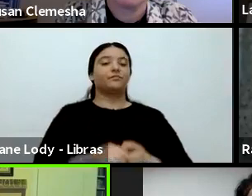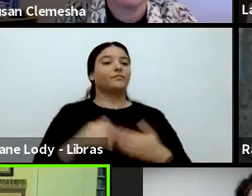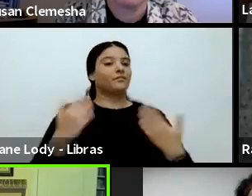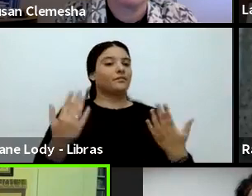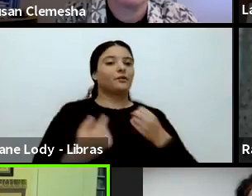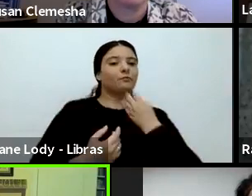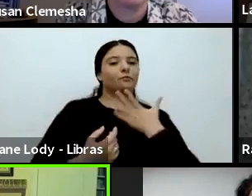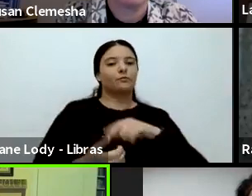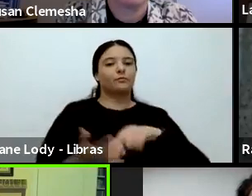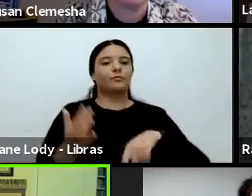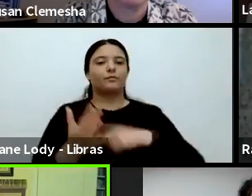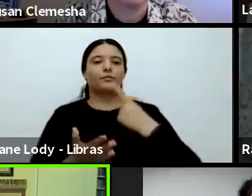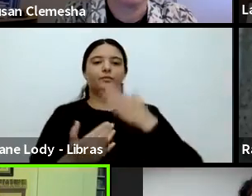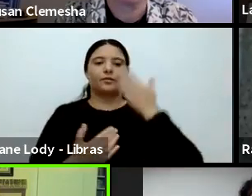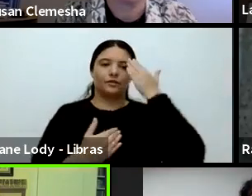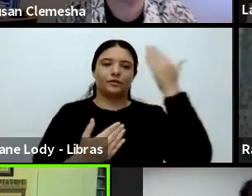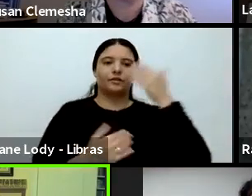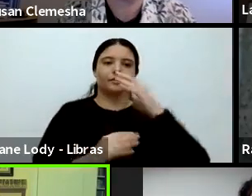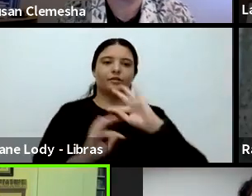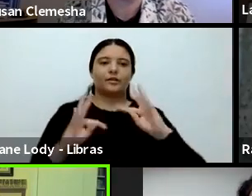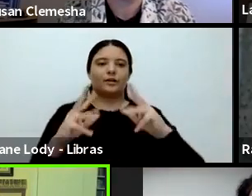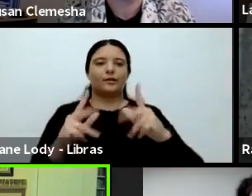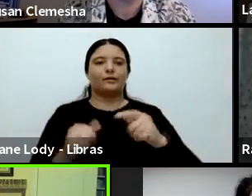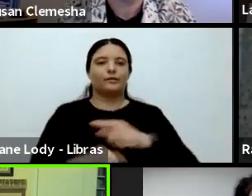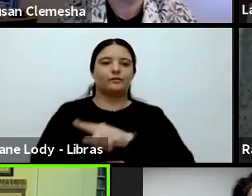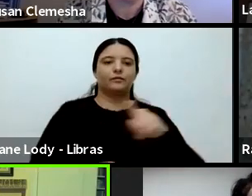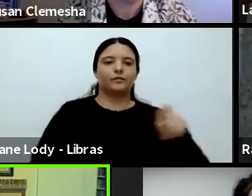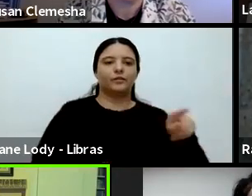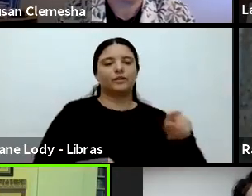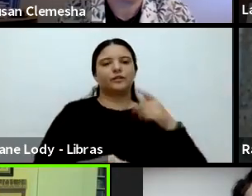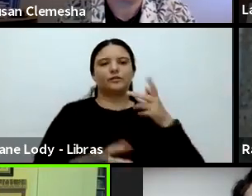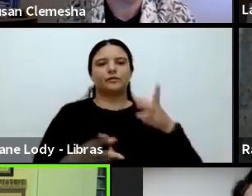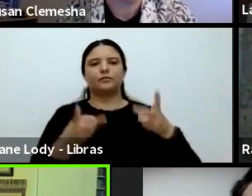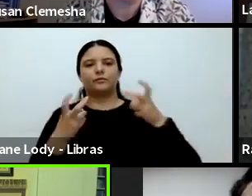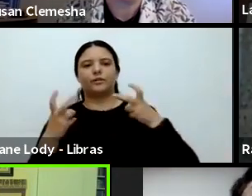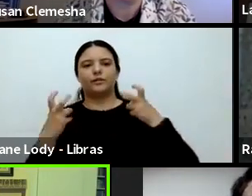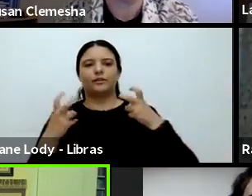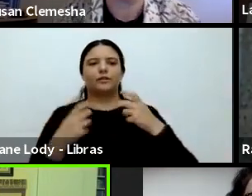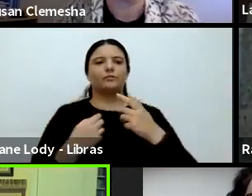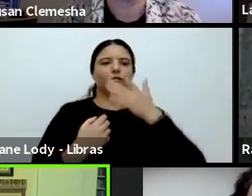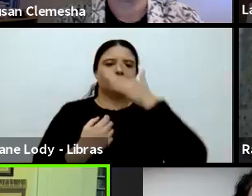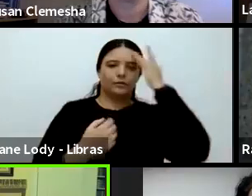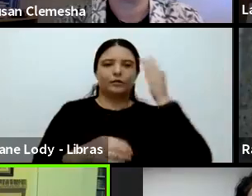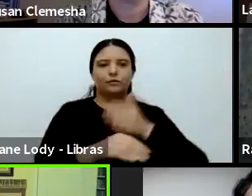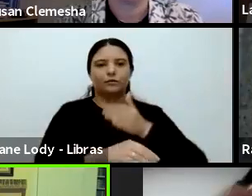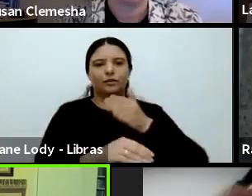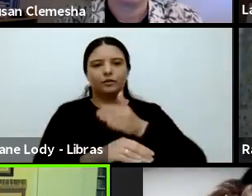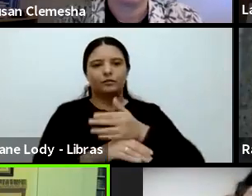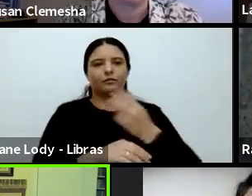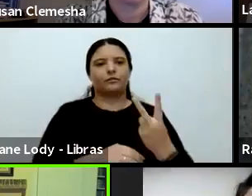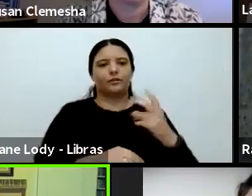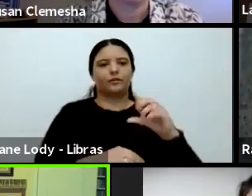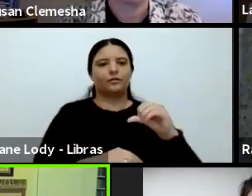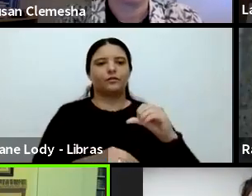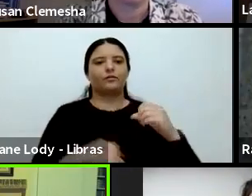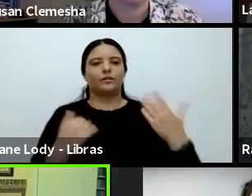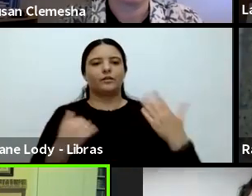say. imply like to thank everyone, I see but there are 29 participants now. And I would just like to thank